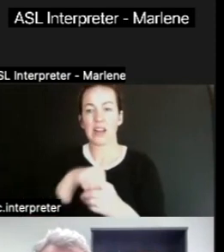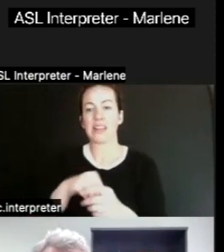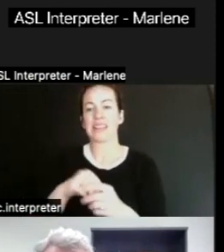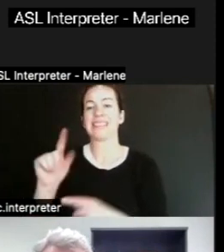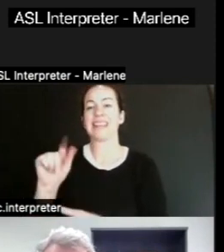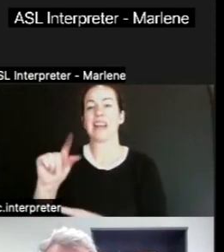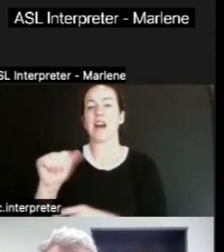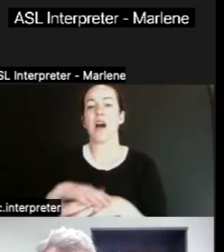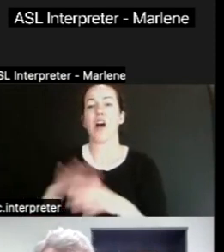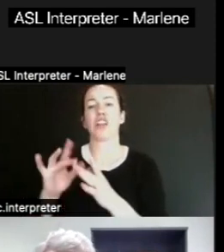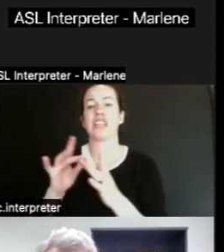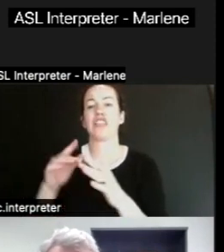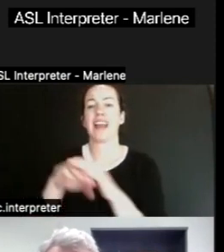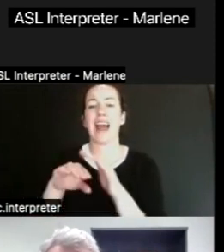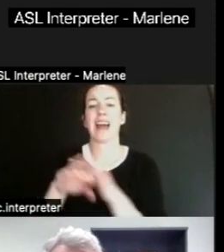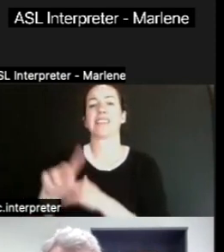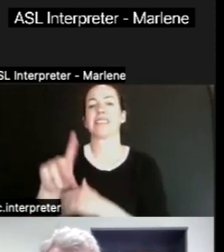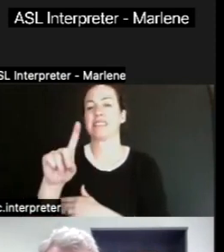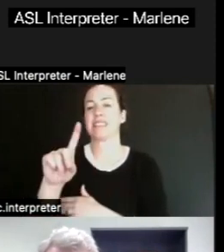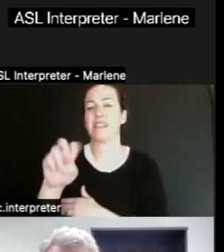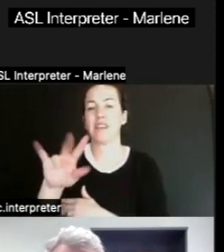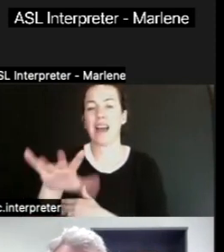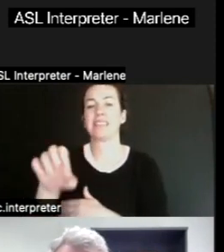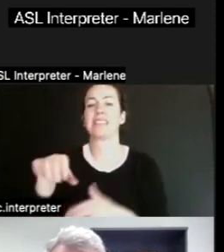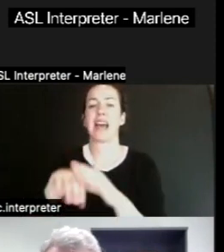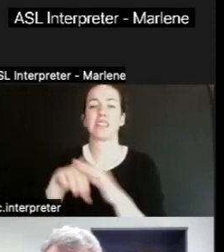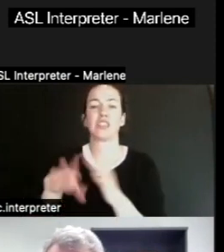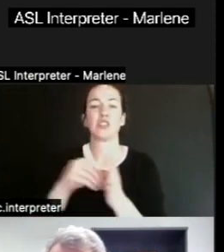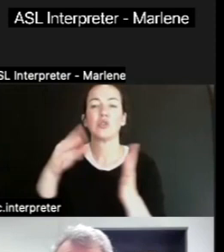device access, digital resource, access to student information system learning management system,